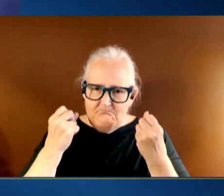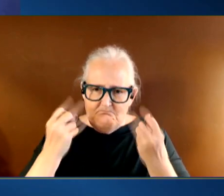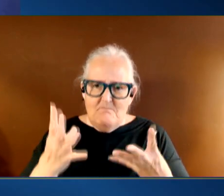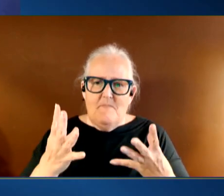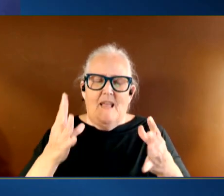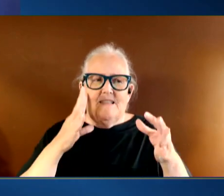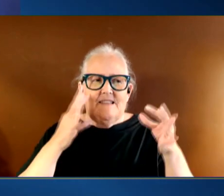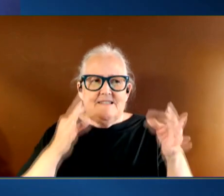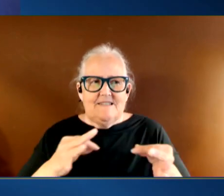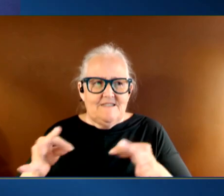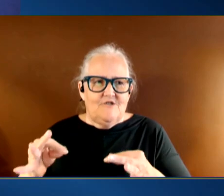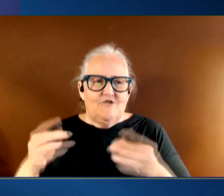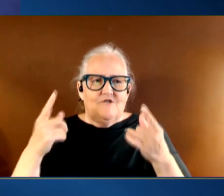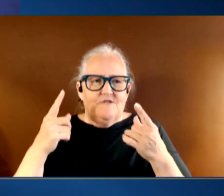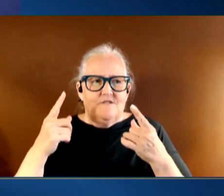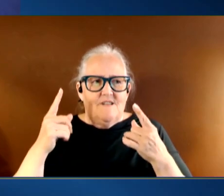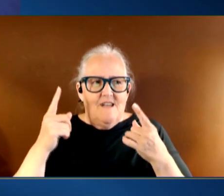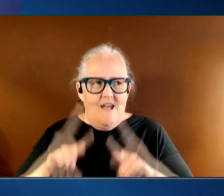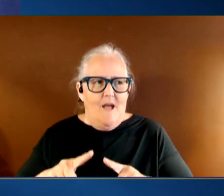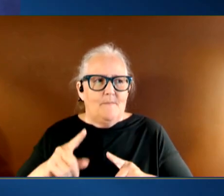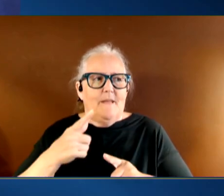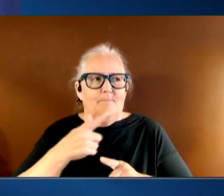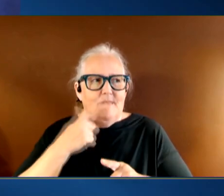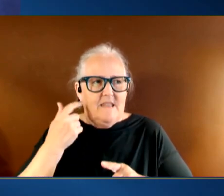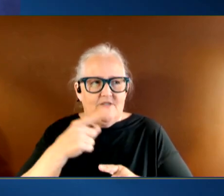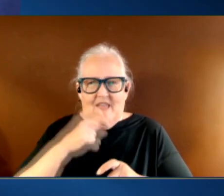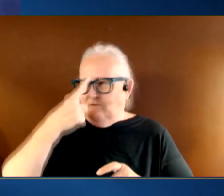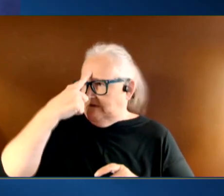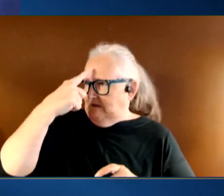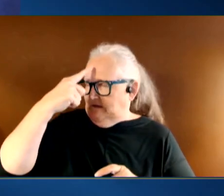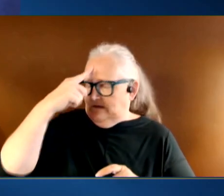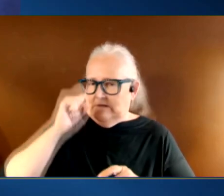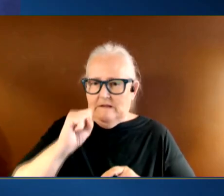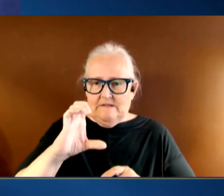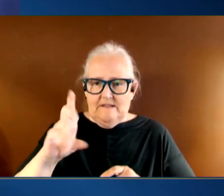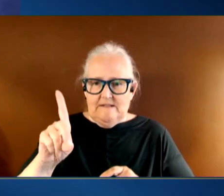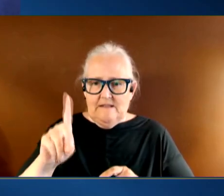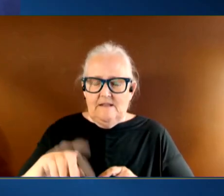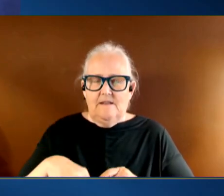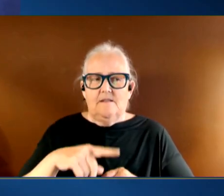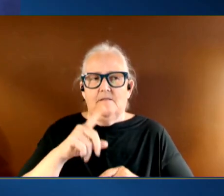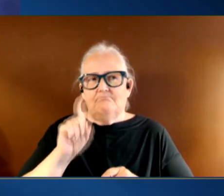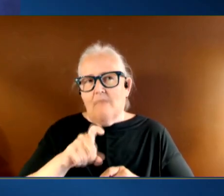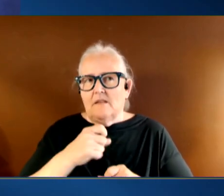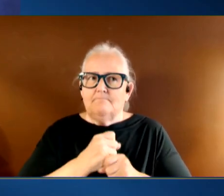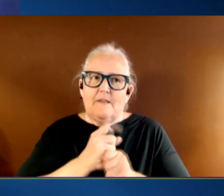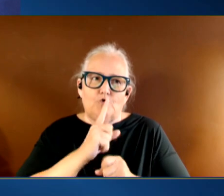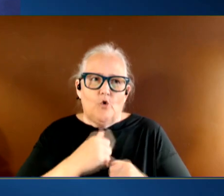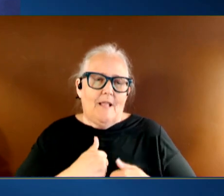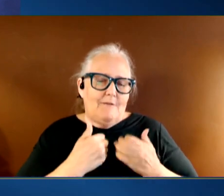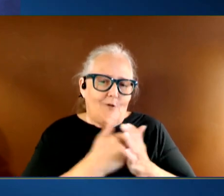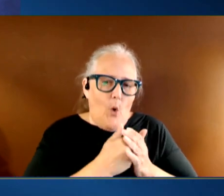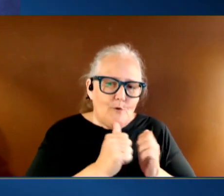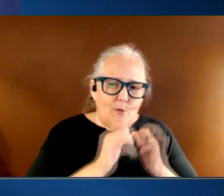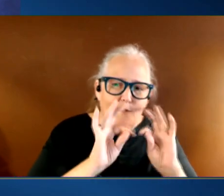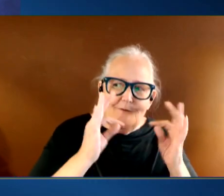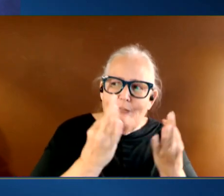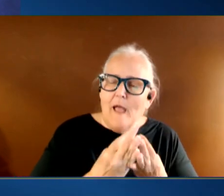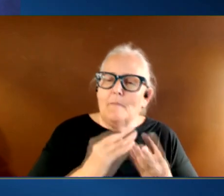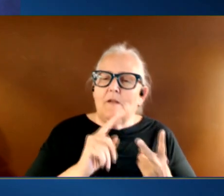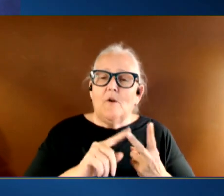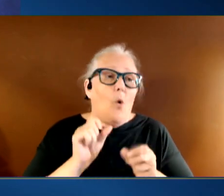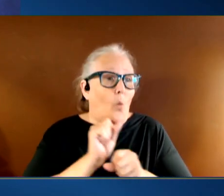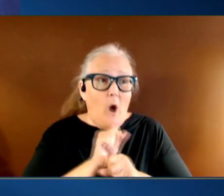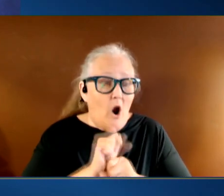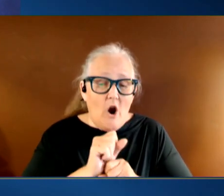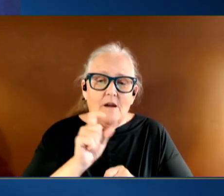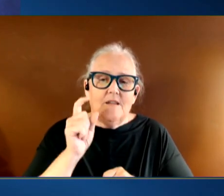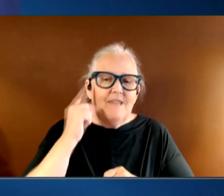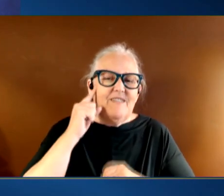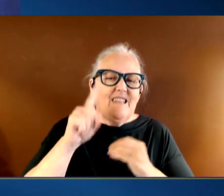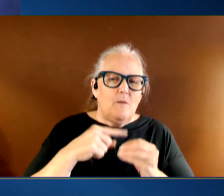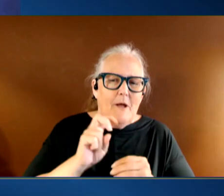disease living close to family, the jobs, the travel, where they choose to -- which climate